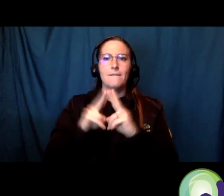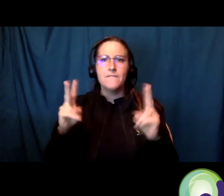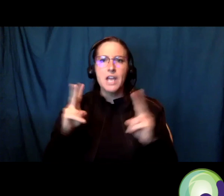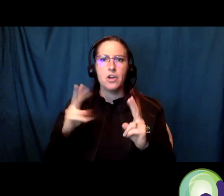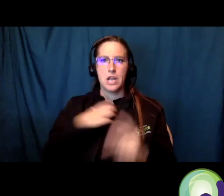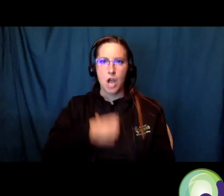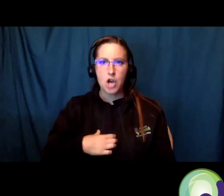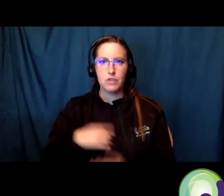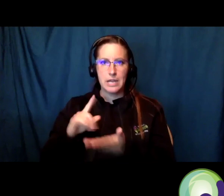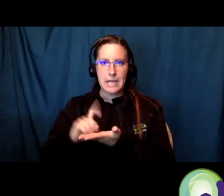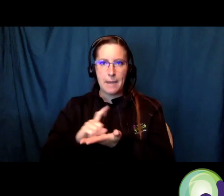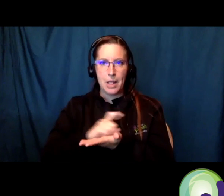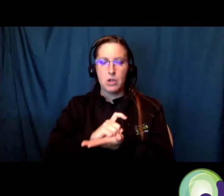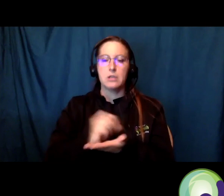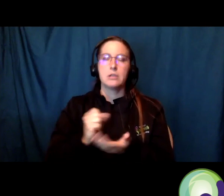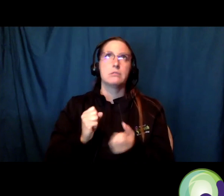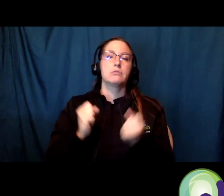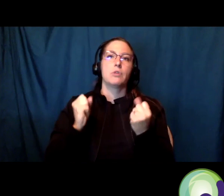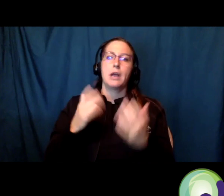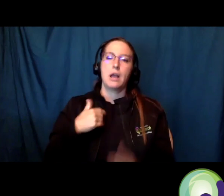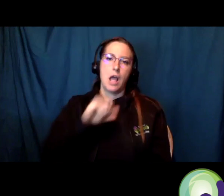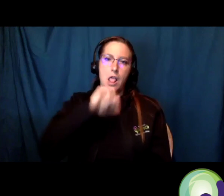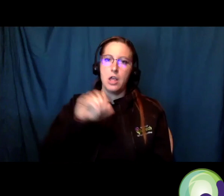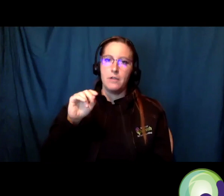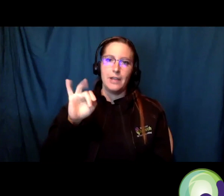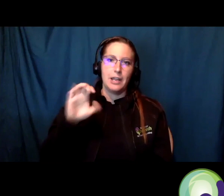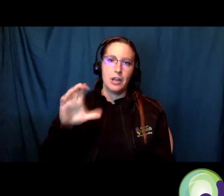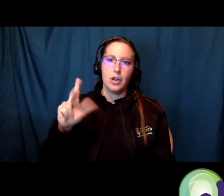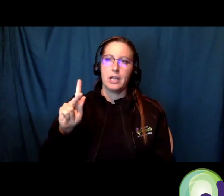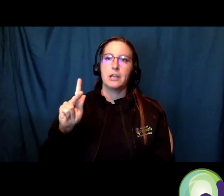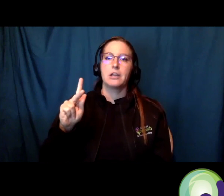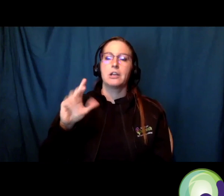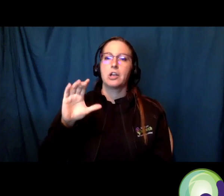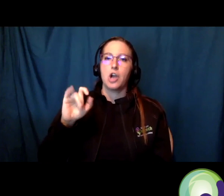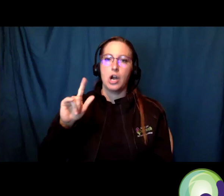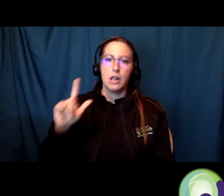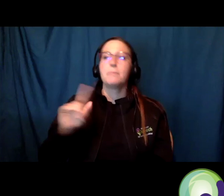things... I love all the Eric Carl there's so many series that I love but the Eric Carl series. There's a lot of them that are